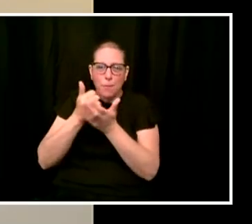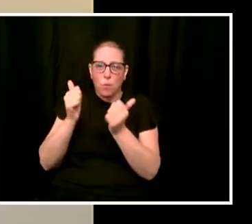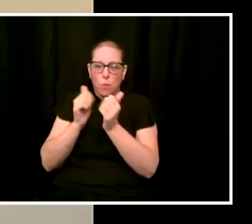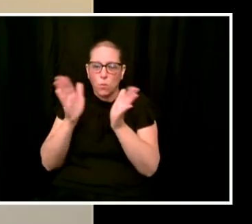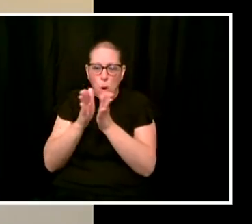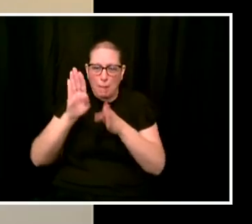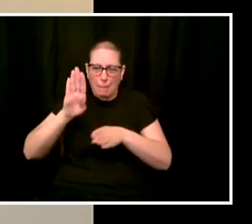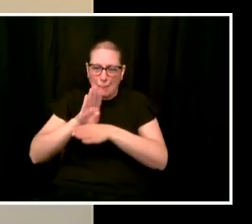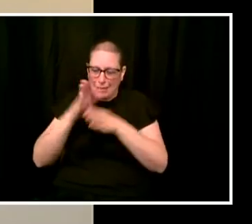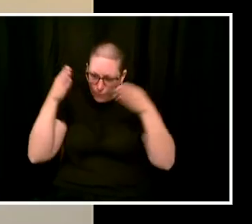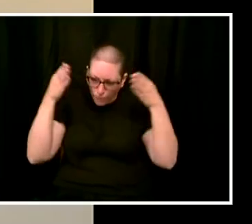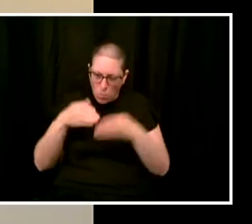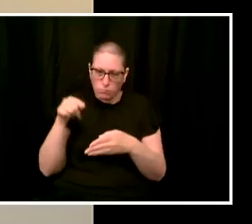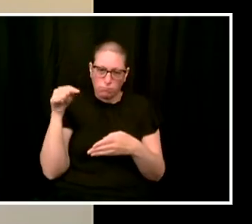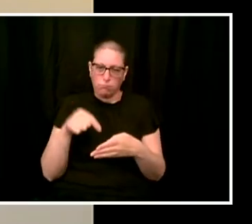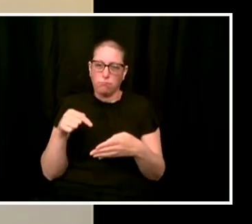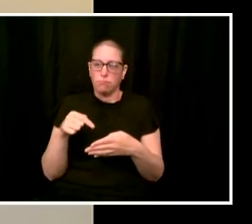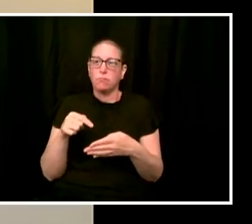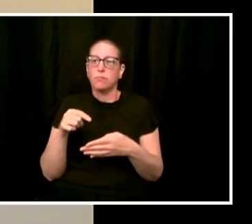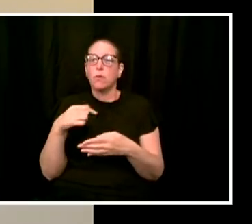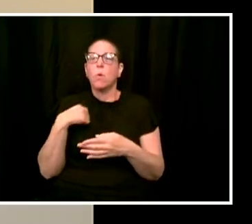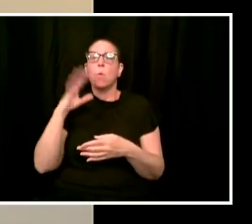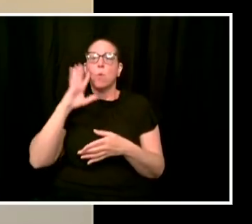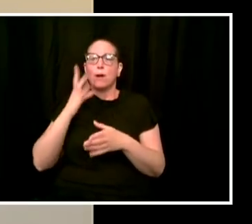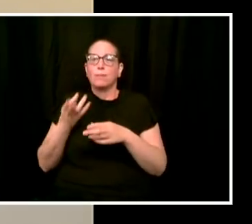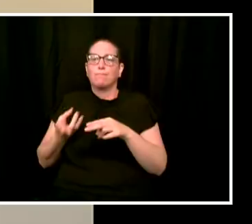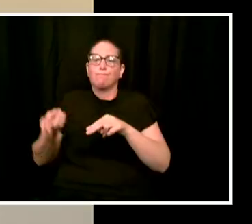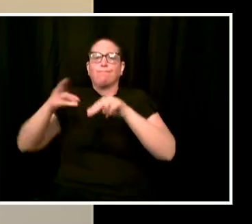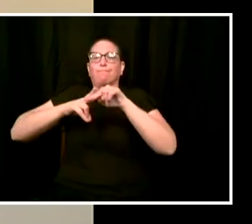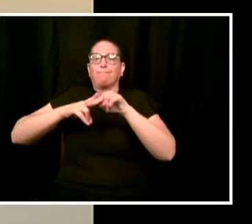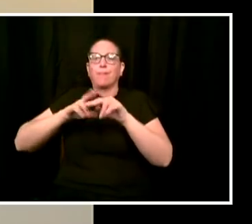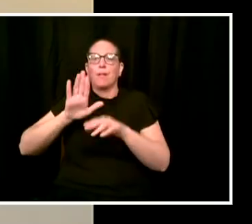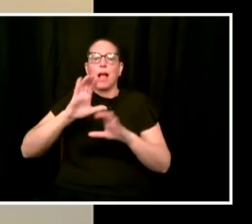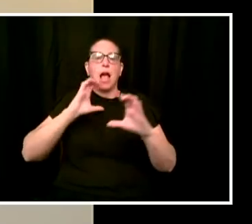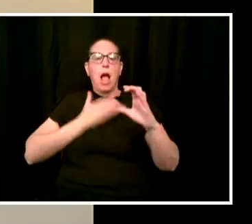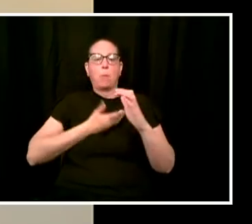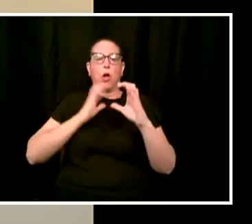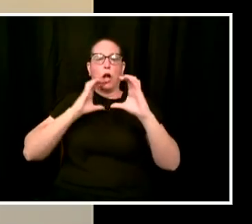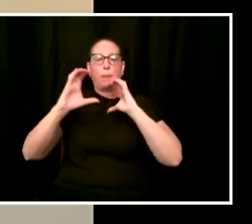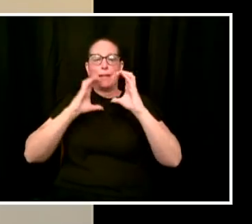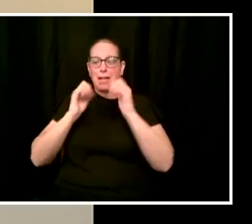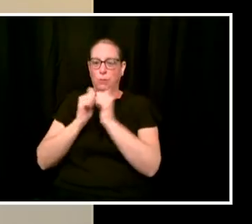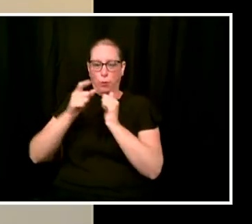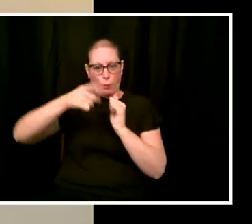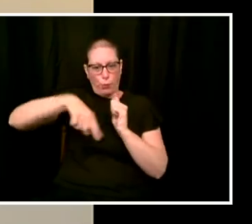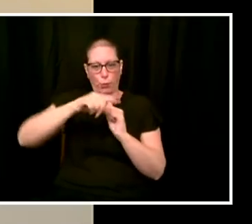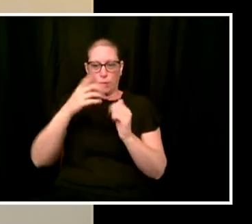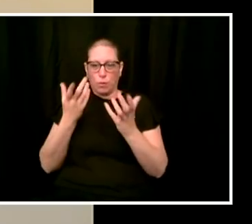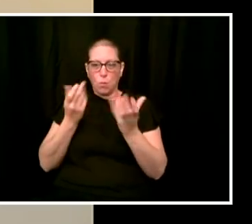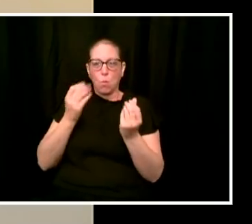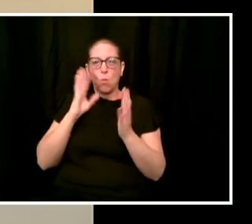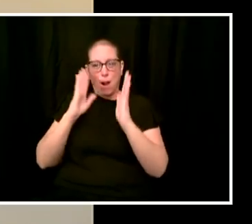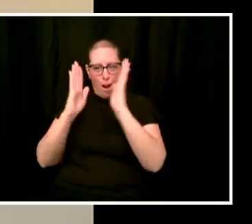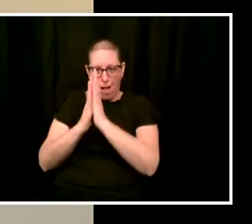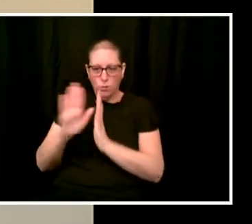TO BE LASER FOCUSED ON THIS. WE'RE GOING TO INRECAES OUR COMMUNICATION TO